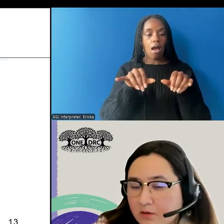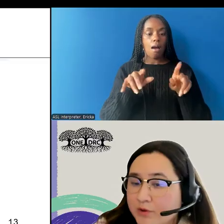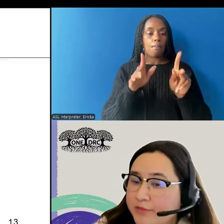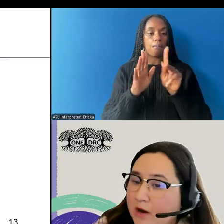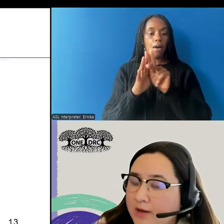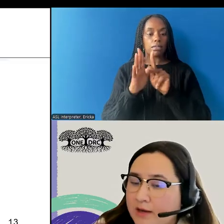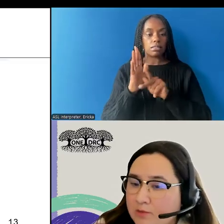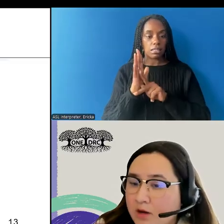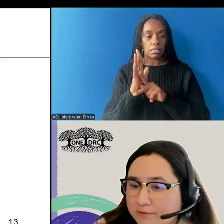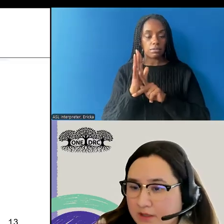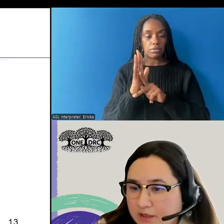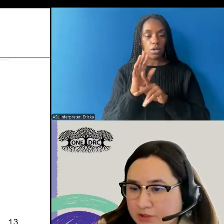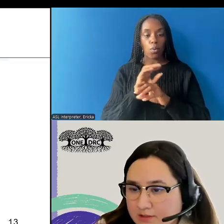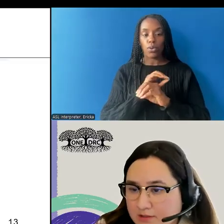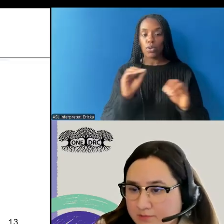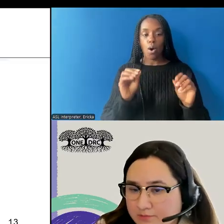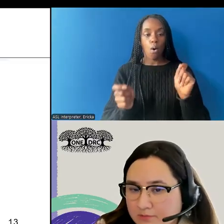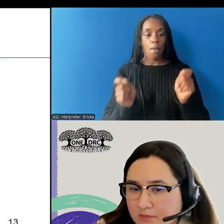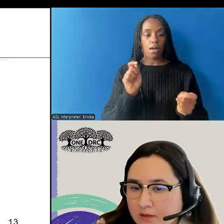without any modifications.